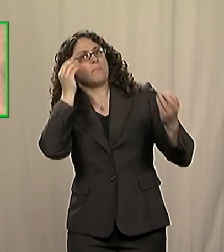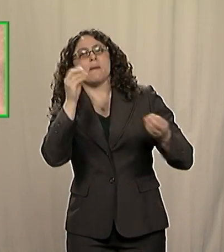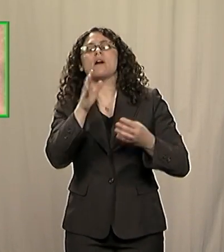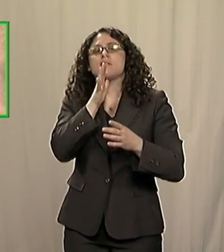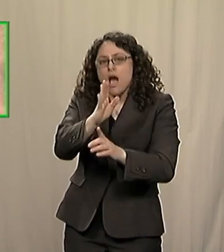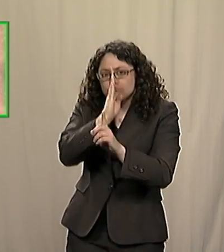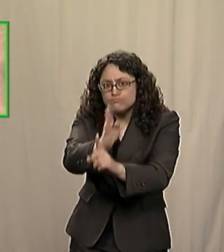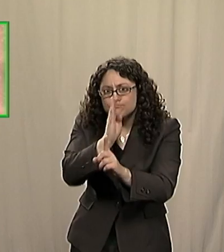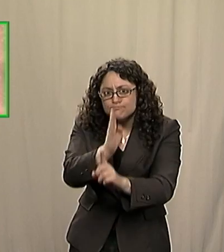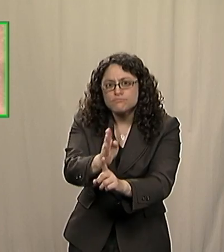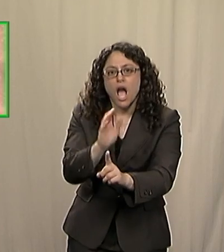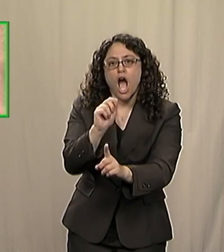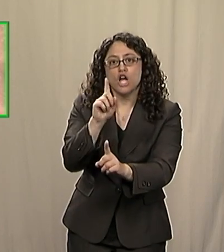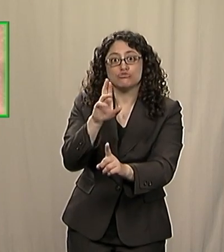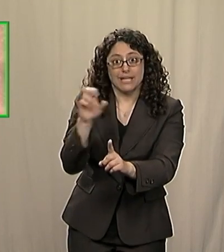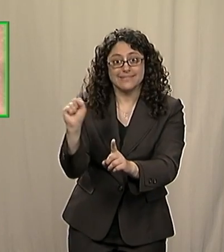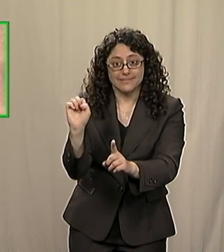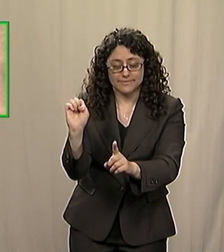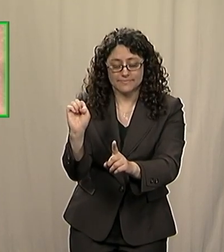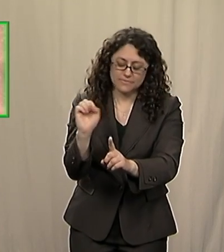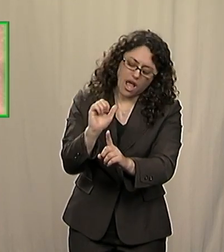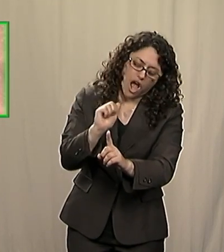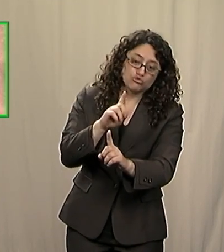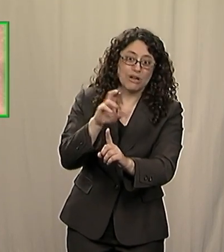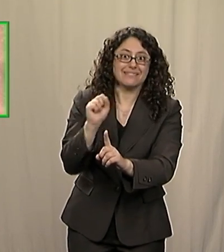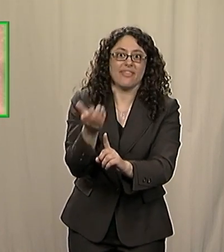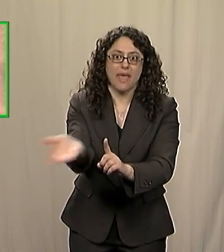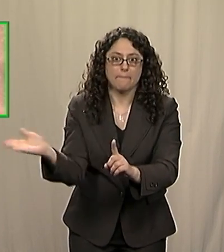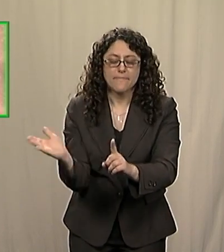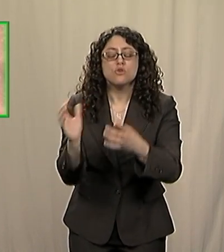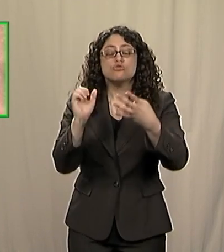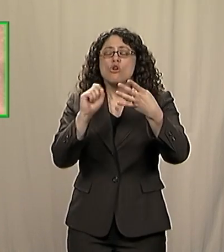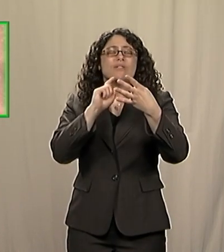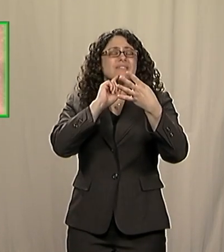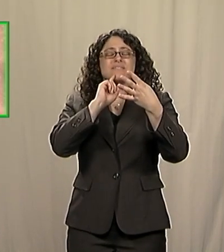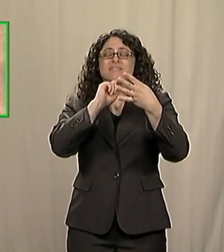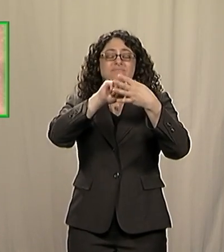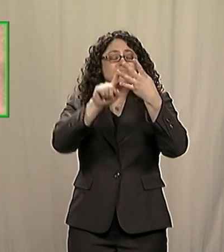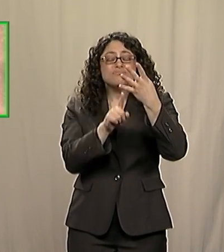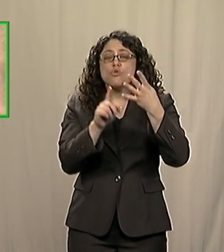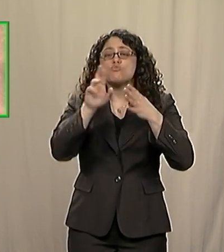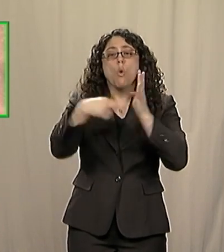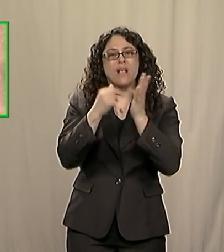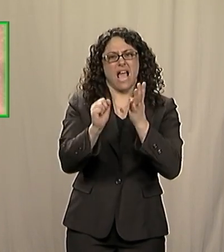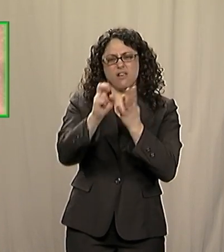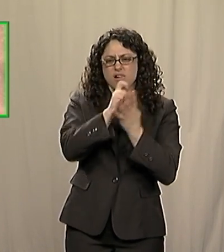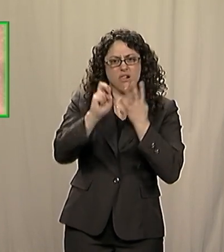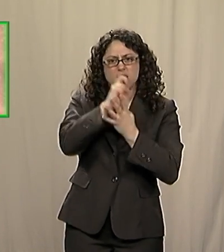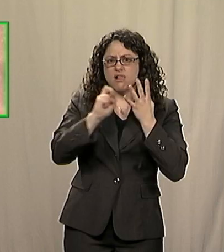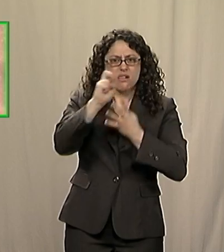As we saw with speaker roles, we can inhabit some or all of these roles during a conversation.